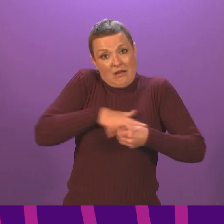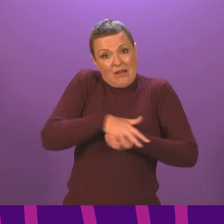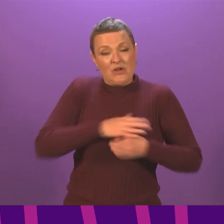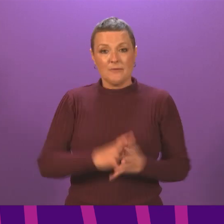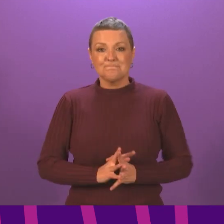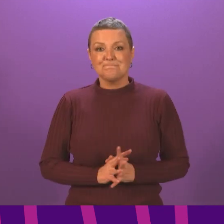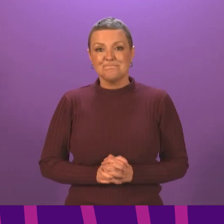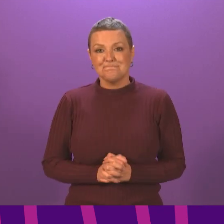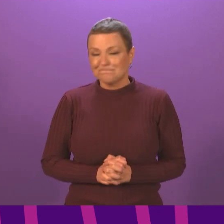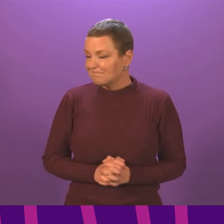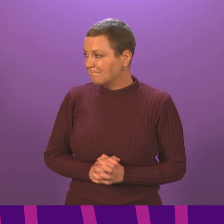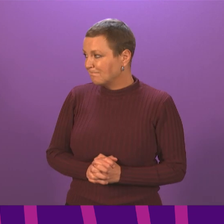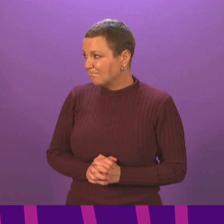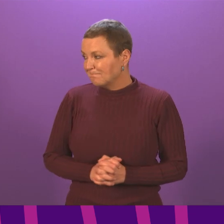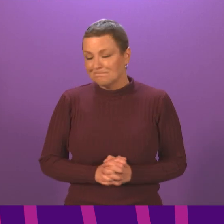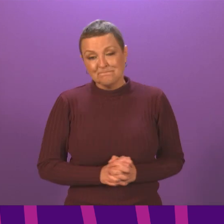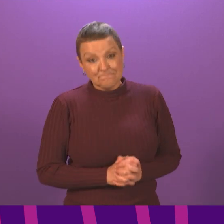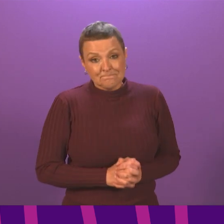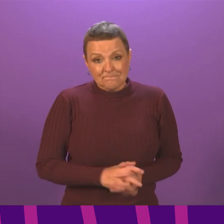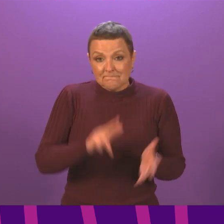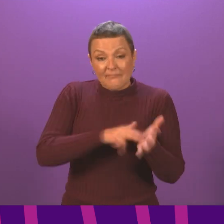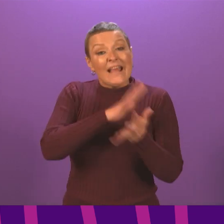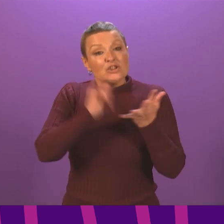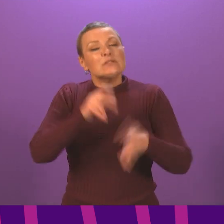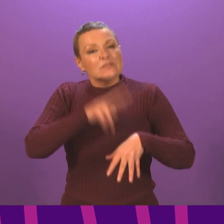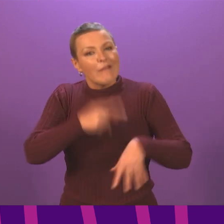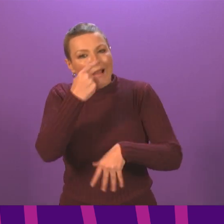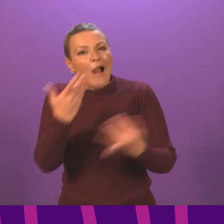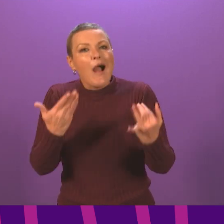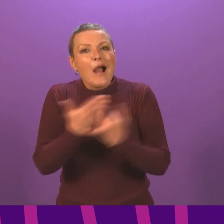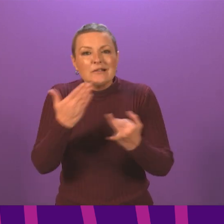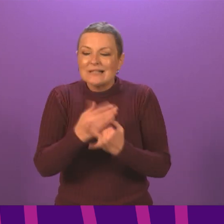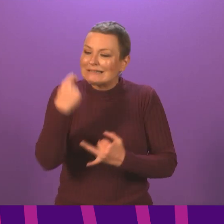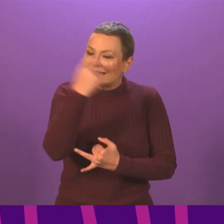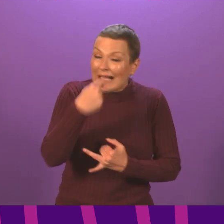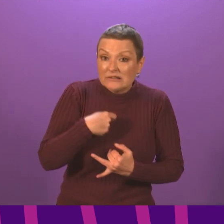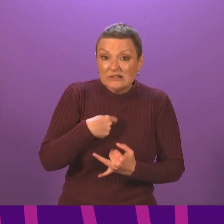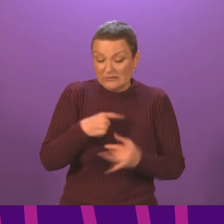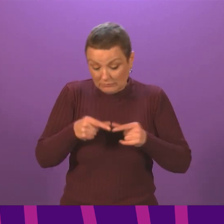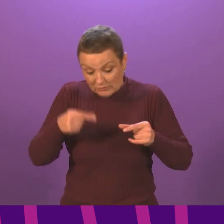Jeane Freeman: NHS staff will be able to access testing directly